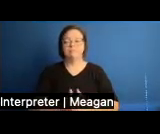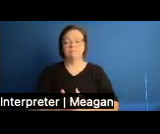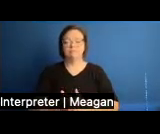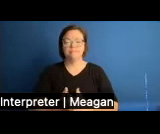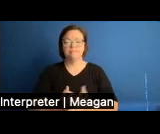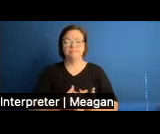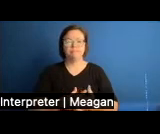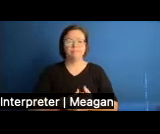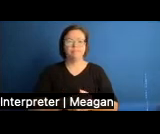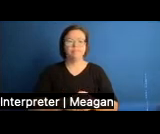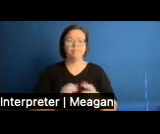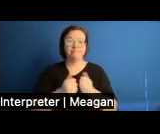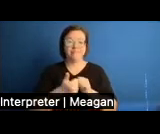How are you guys feeling? Do you feel like you could write?